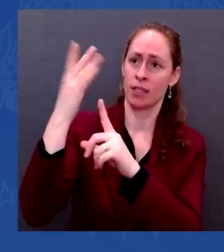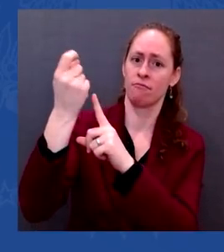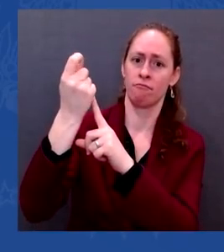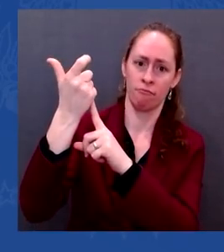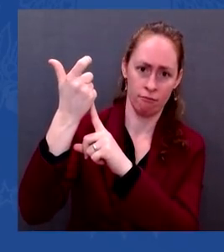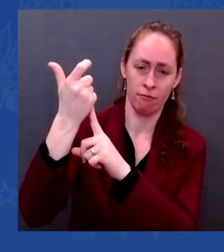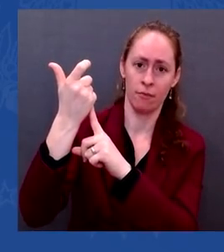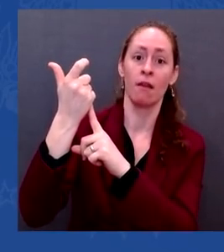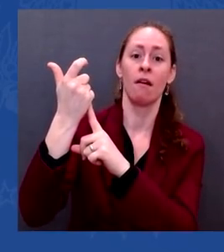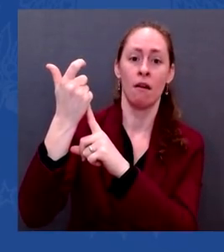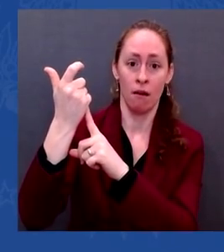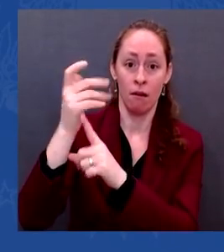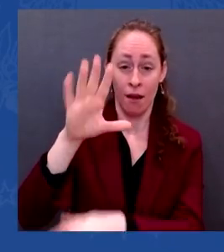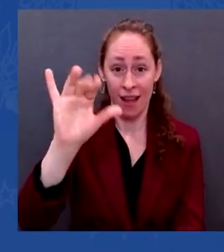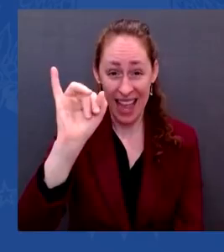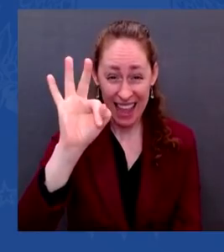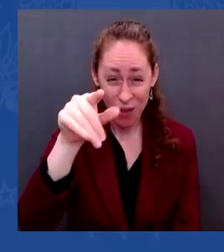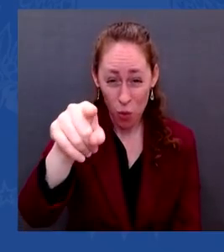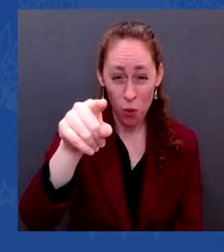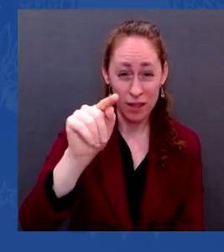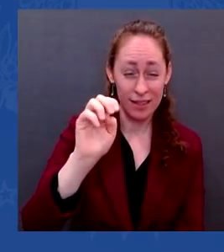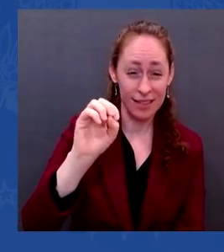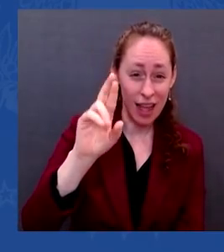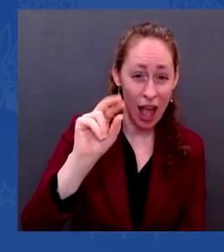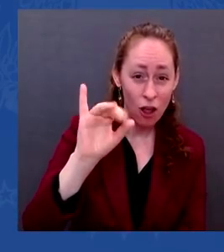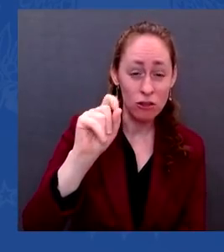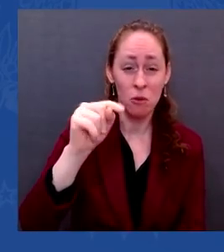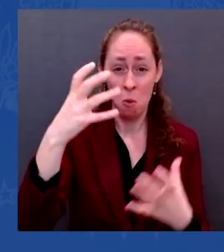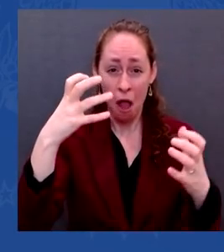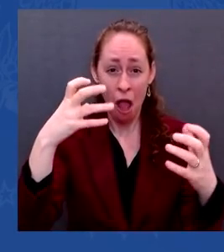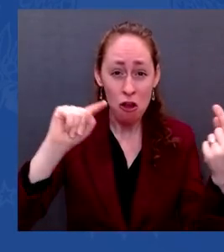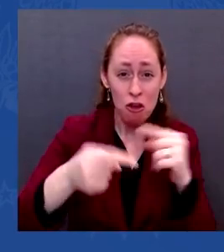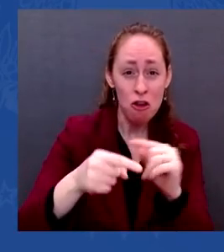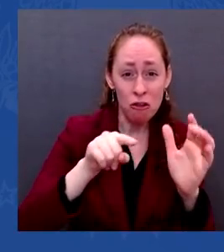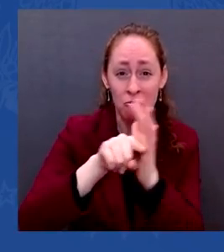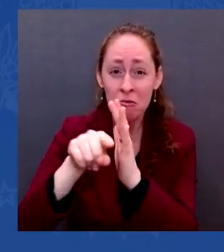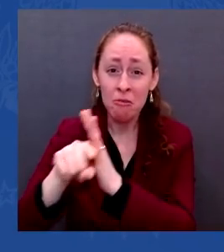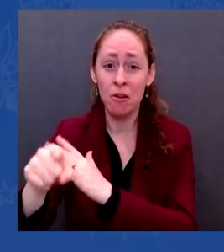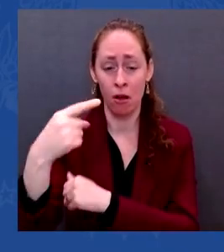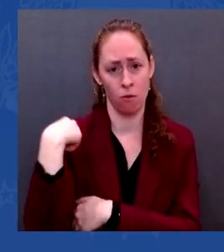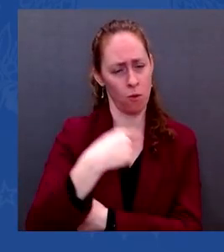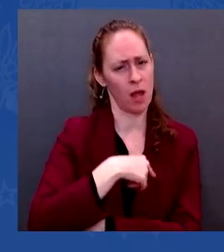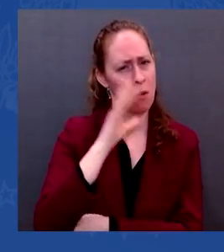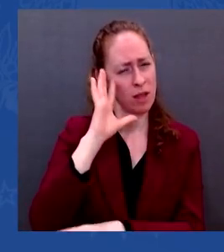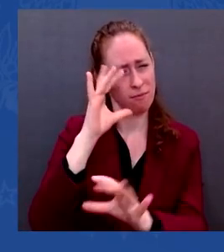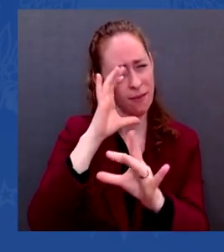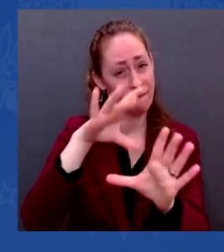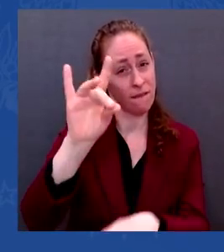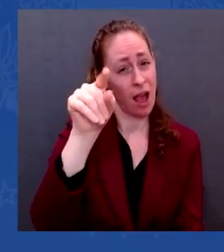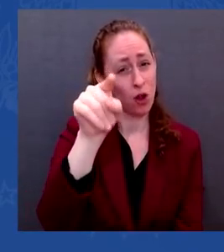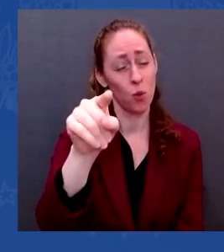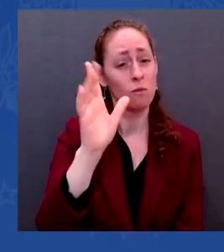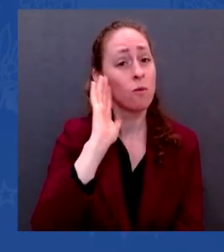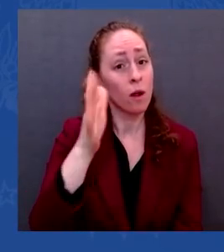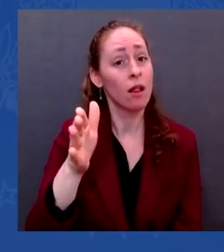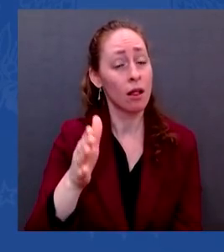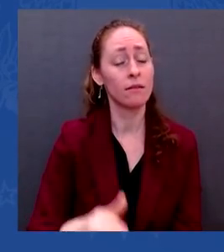Once again, today, we continue our unceasing effort to keep the American people safe and to strengthen the security of our Allies